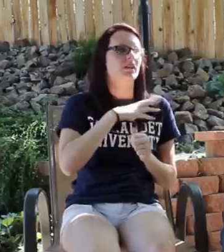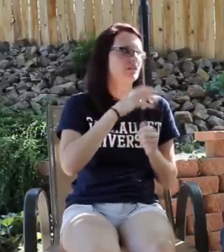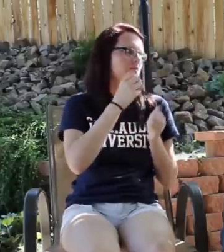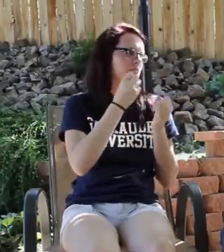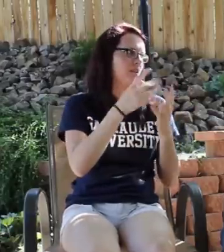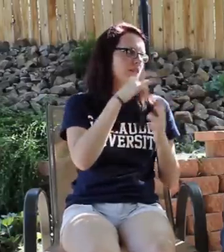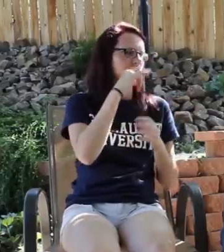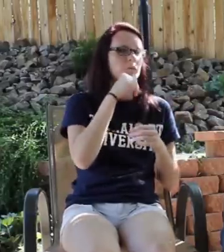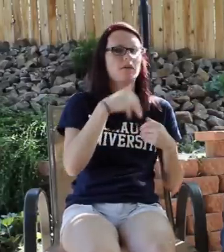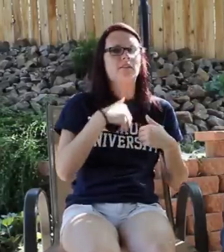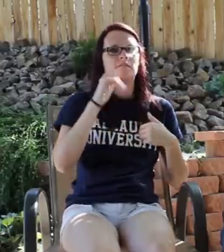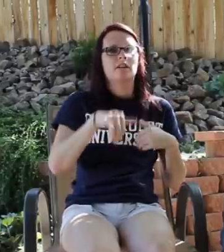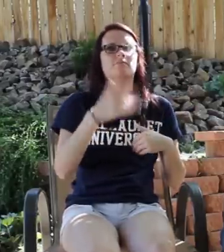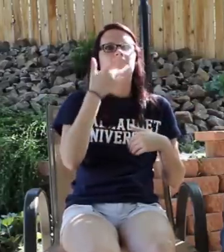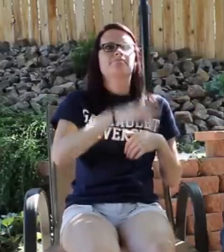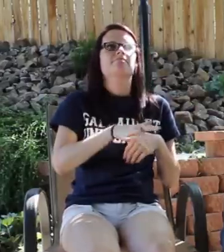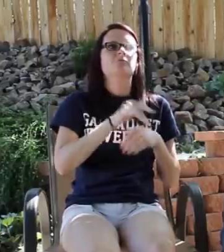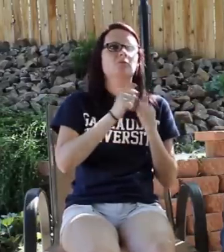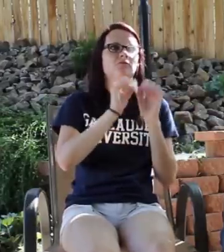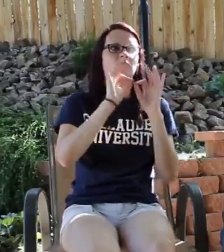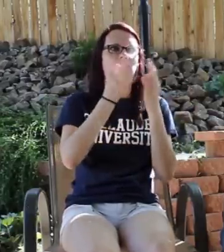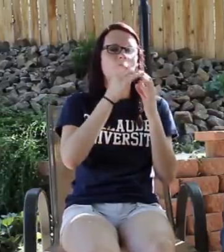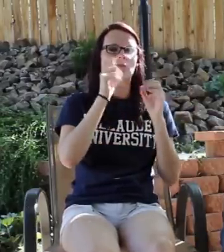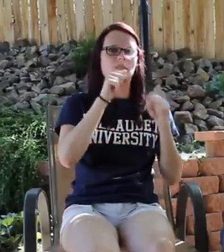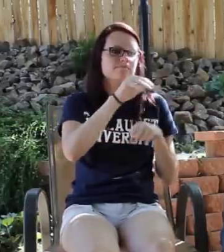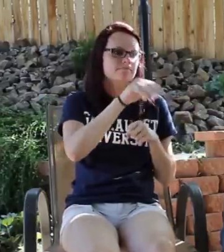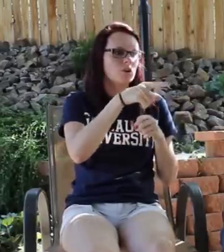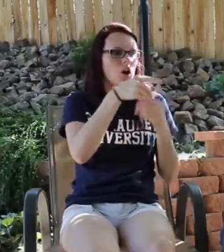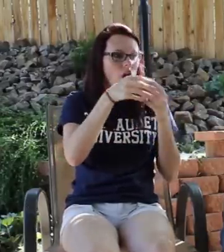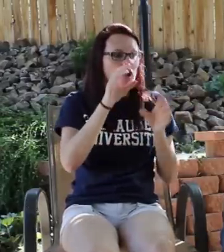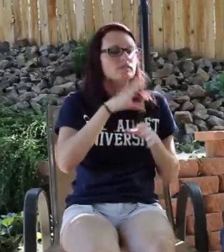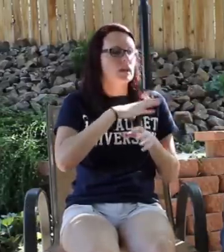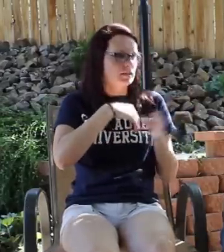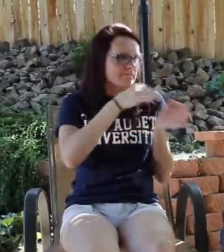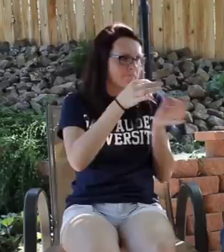conversations, but then, if we see another family member Signing, we tend to gravitate